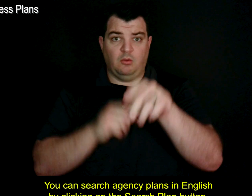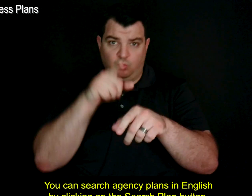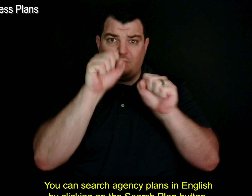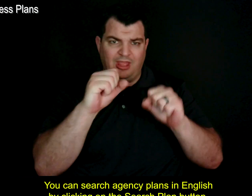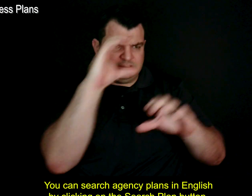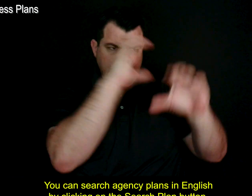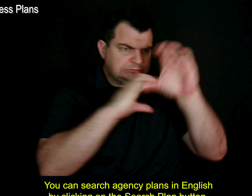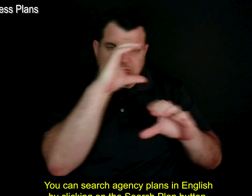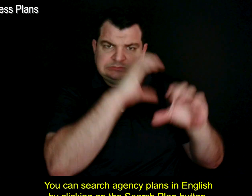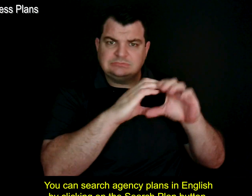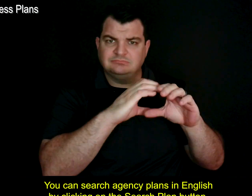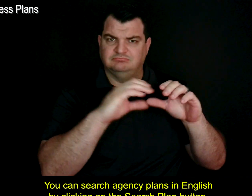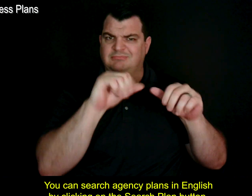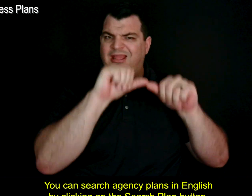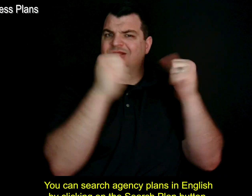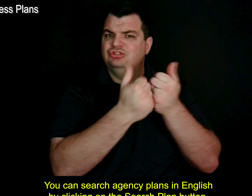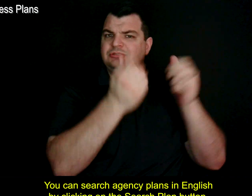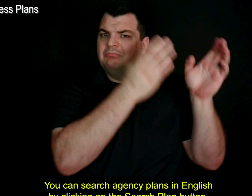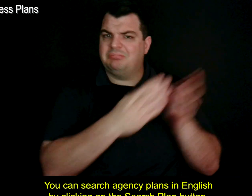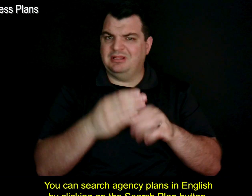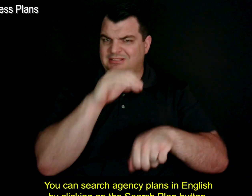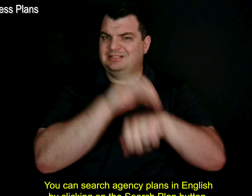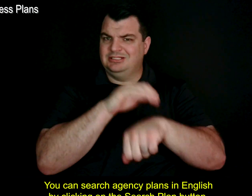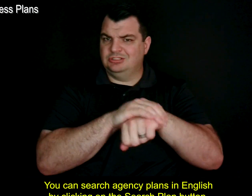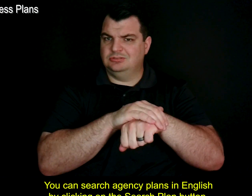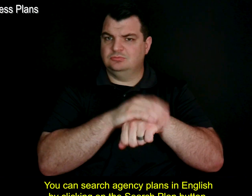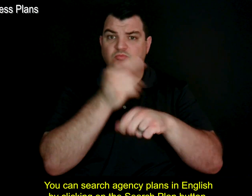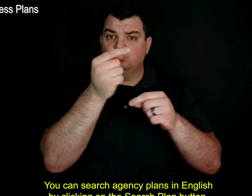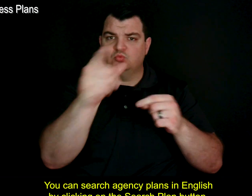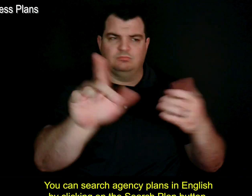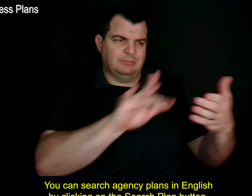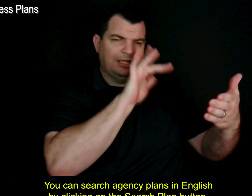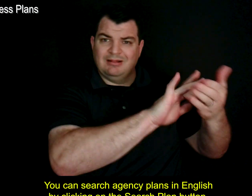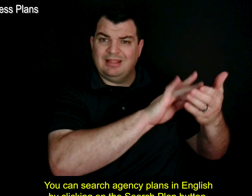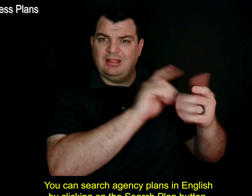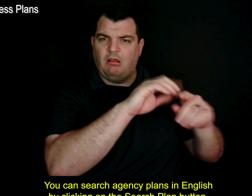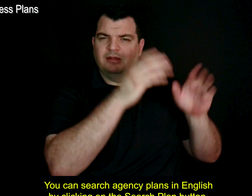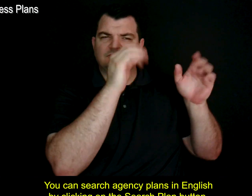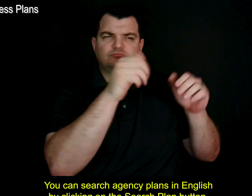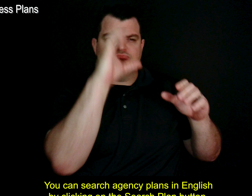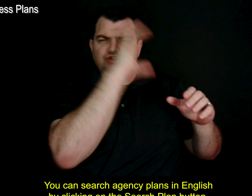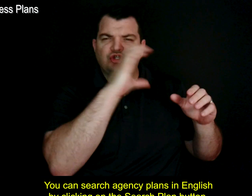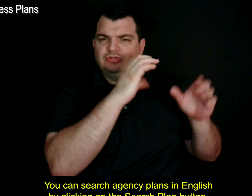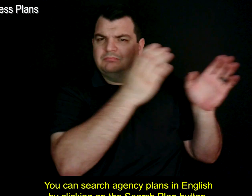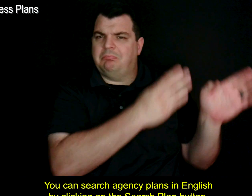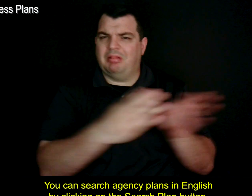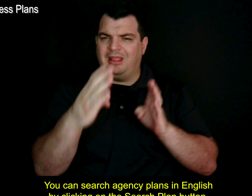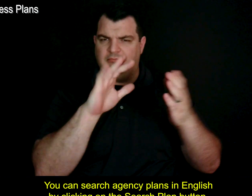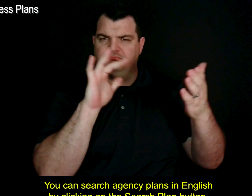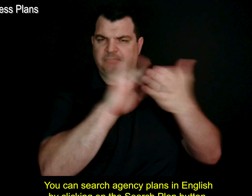You can search agency plans in English by clicking on the Search Plan button.